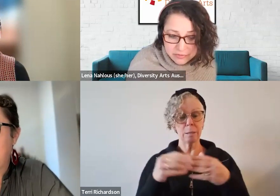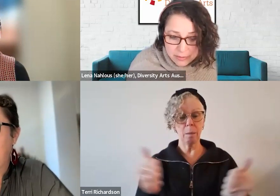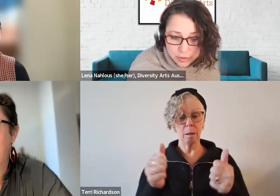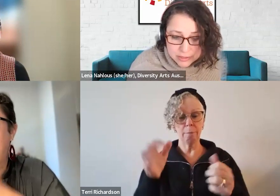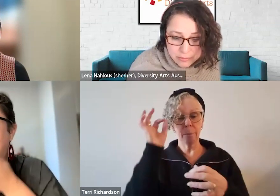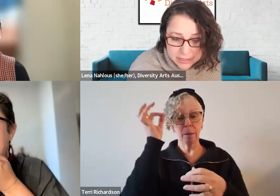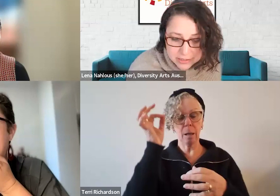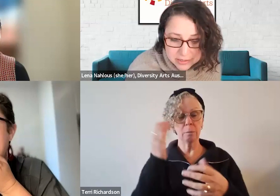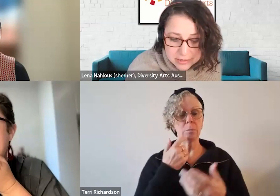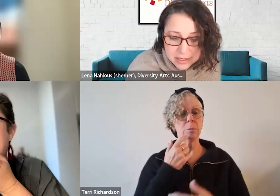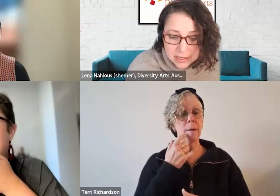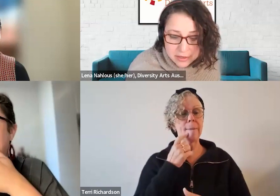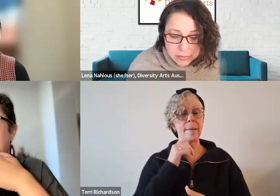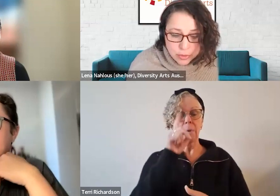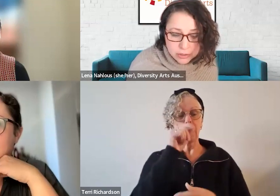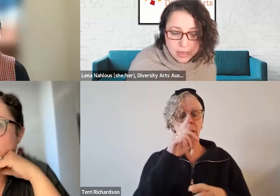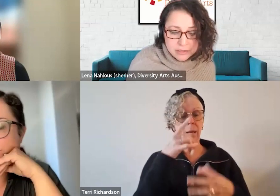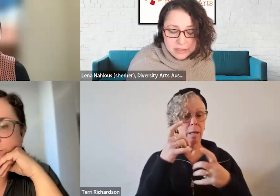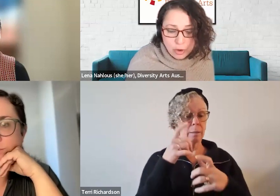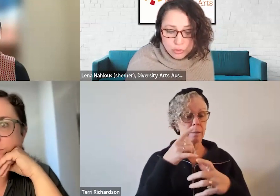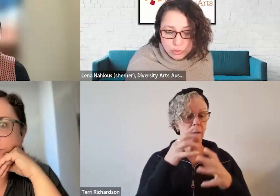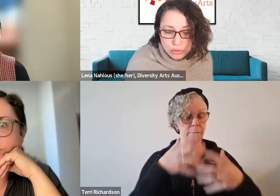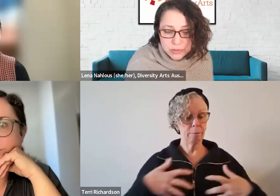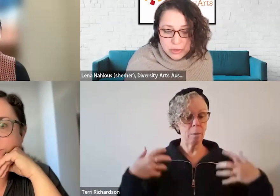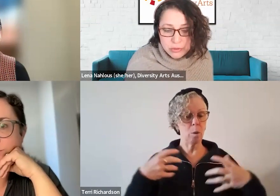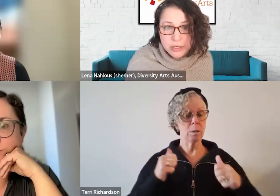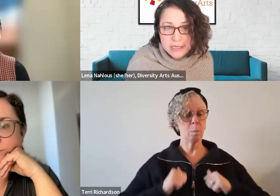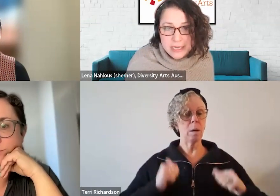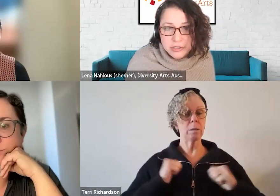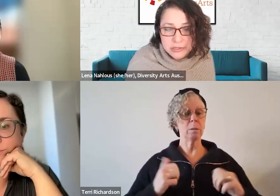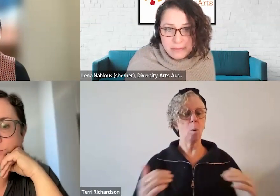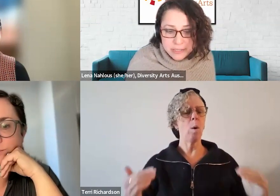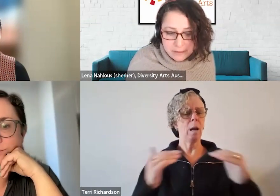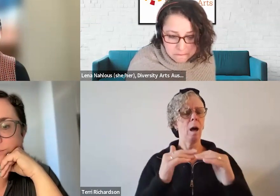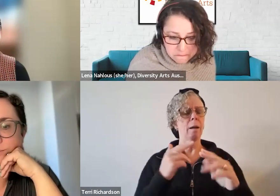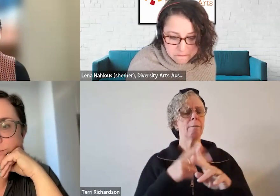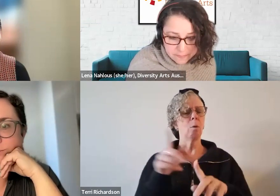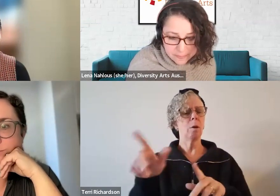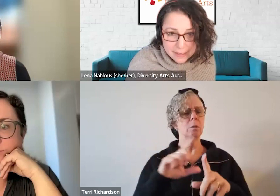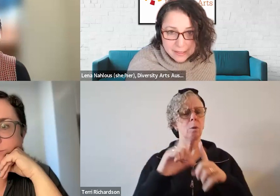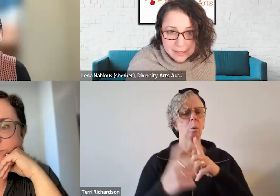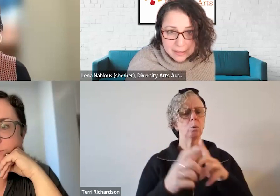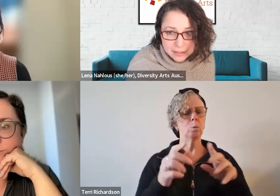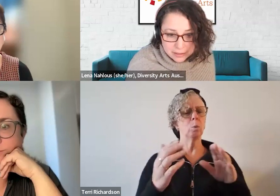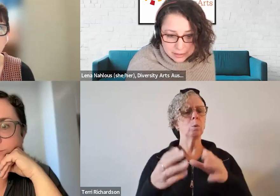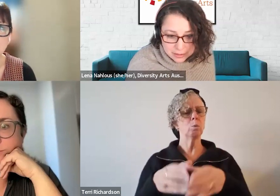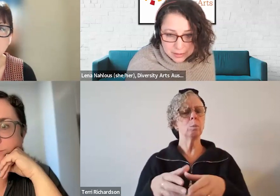frameworks and practices that are more aligned to the cultural groups those organisations represent? Yeah, I think so.